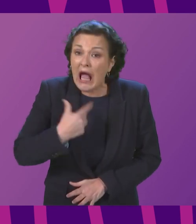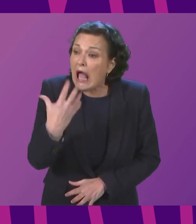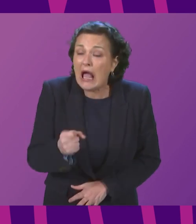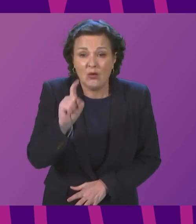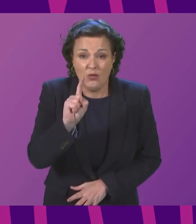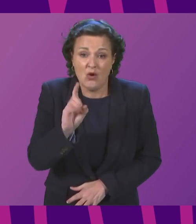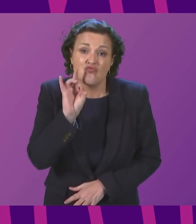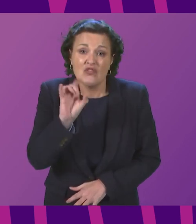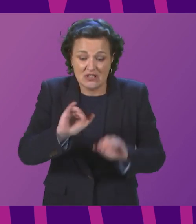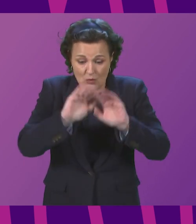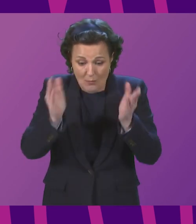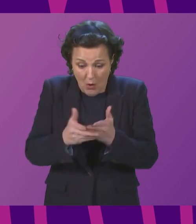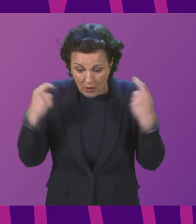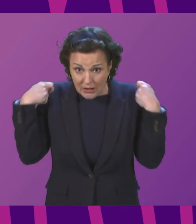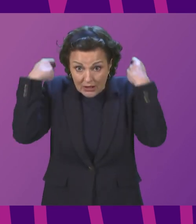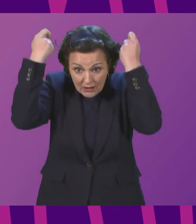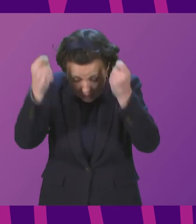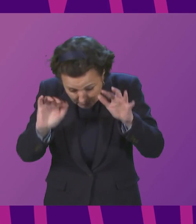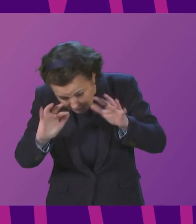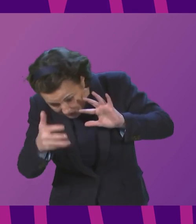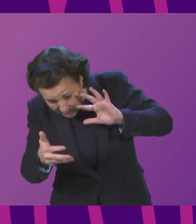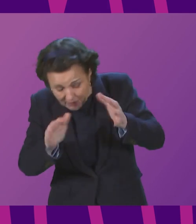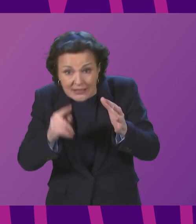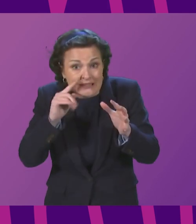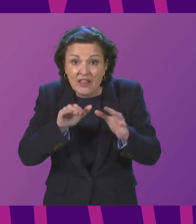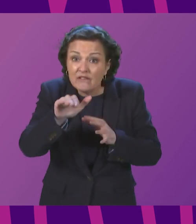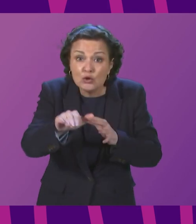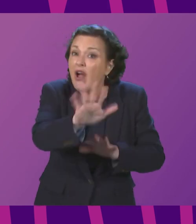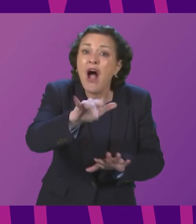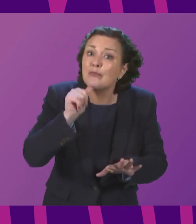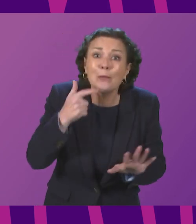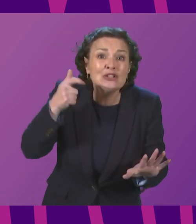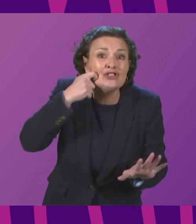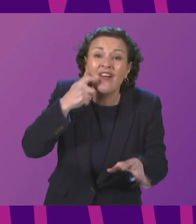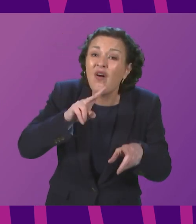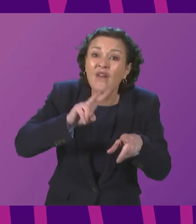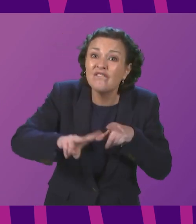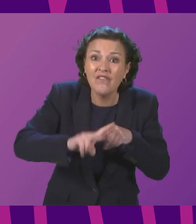let me see into the future with certainty. I am not saying that to be in any way facetious.